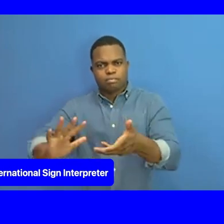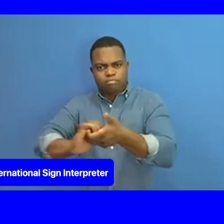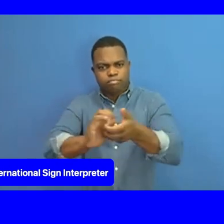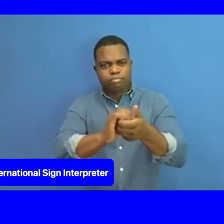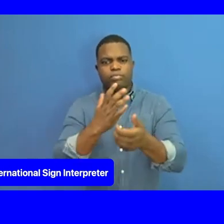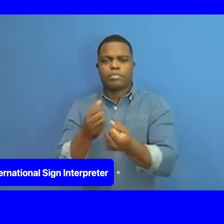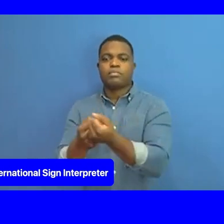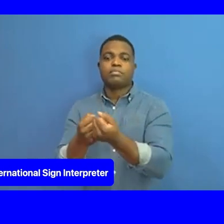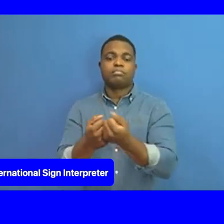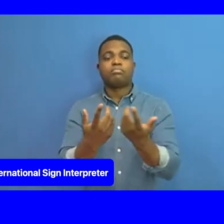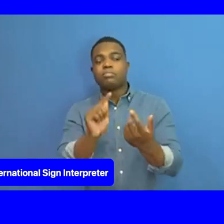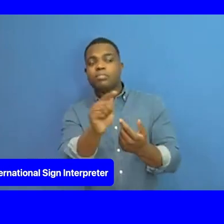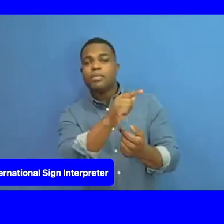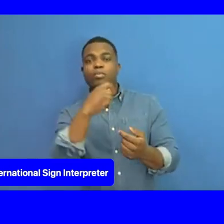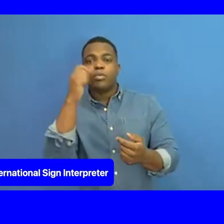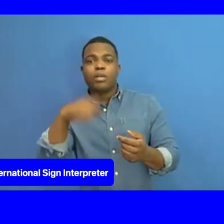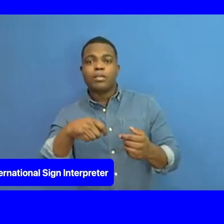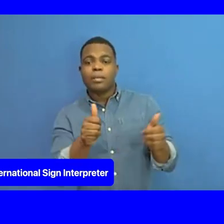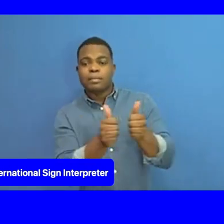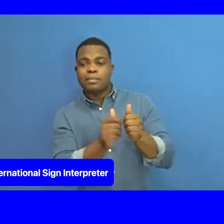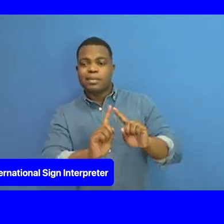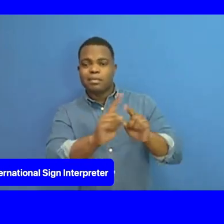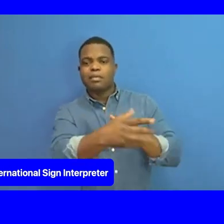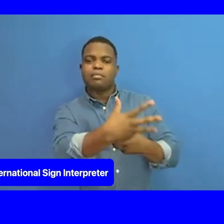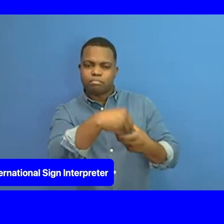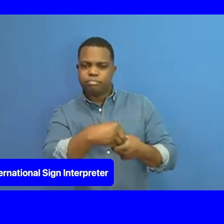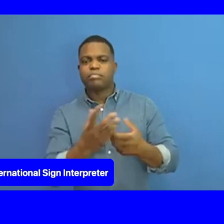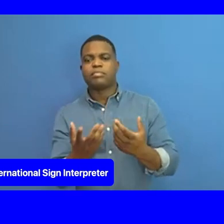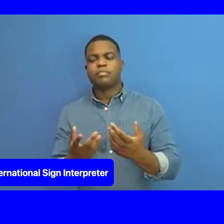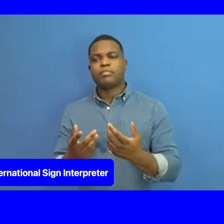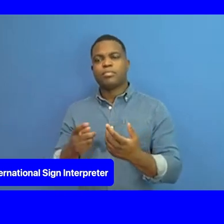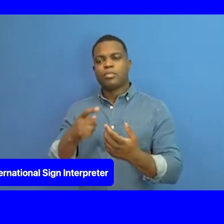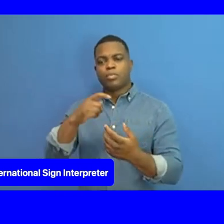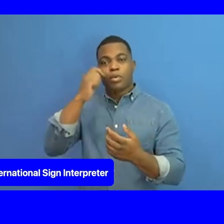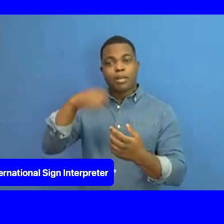be it through rethinking the way we create, distribute, or enjoy art.